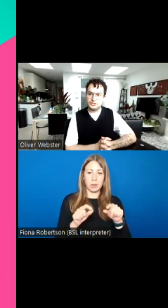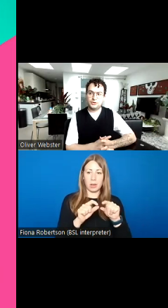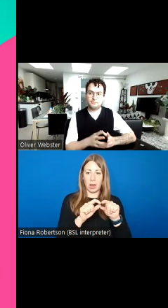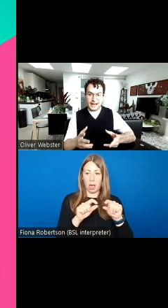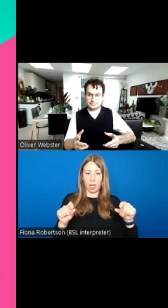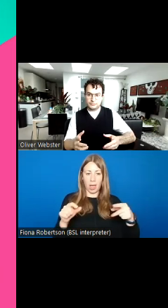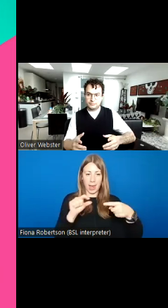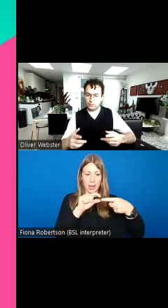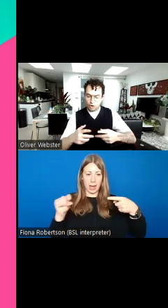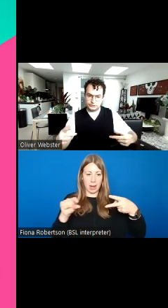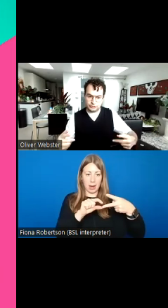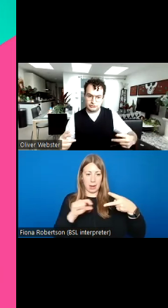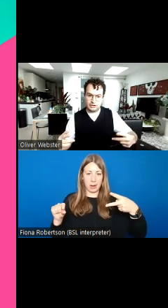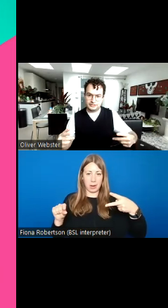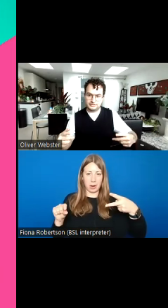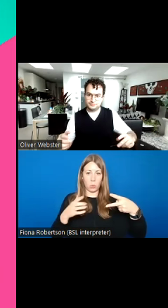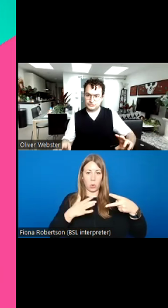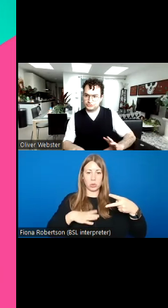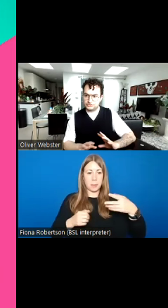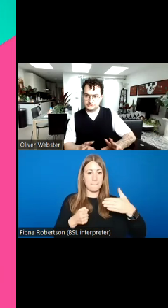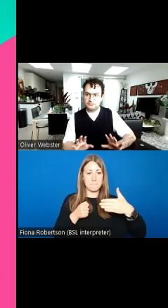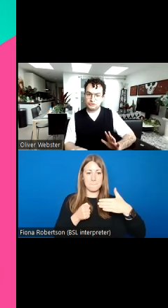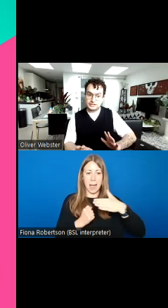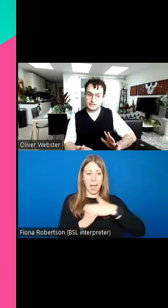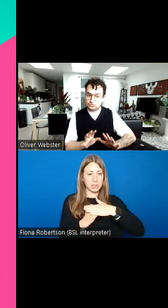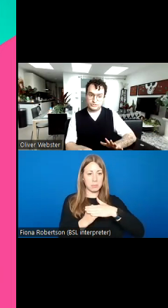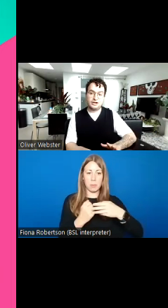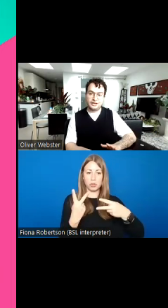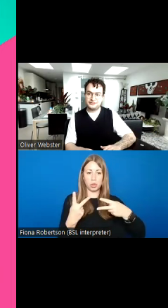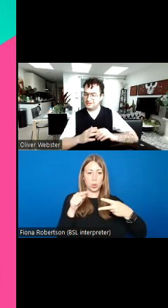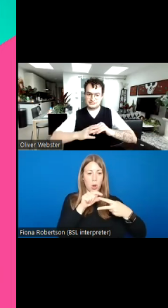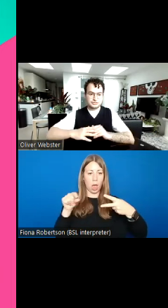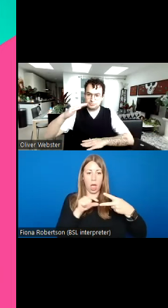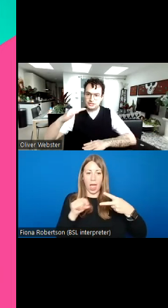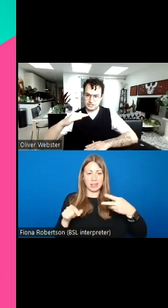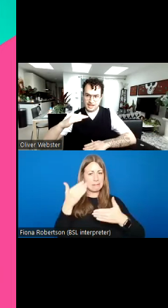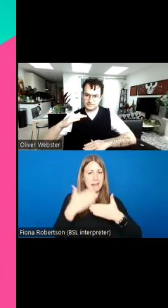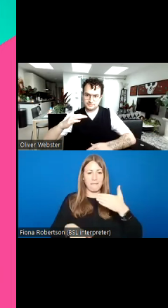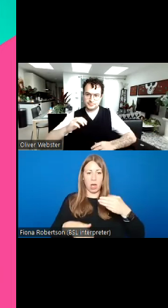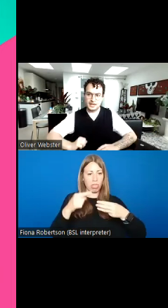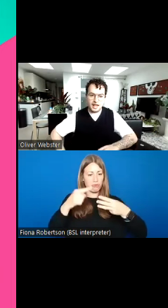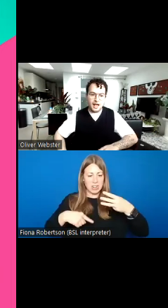you want a maximum of two lines. You should never run into three lines. That's too much text.